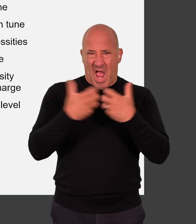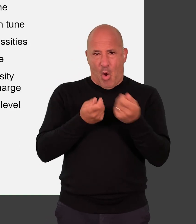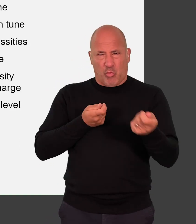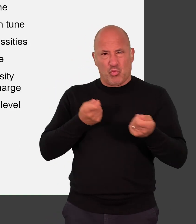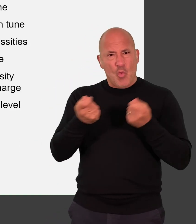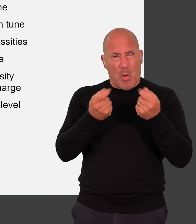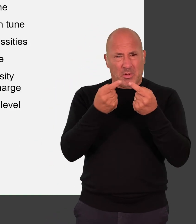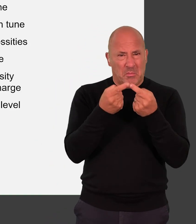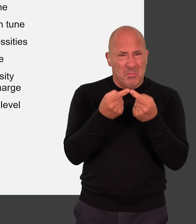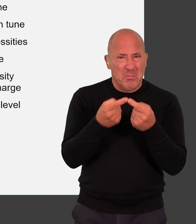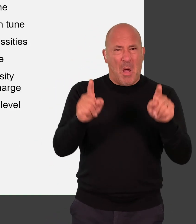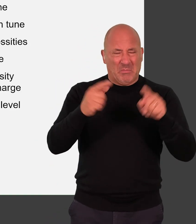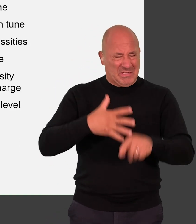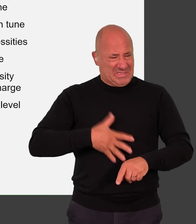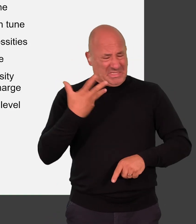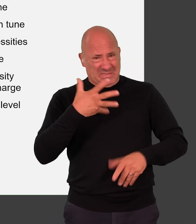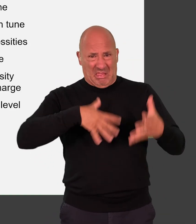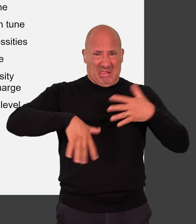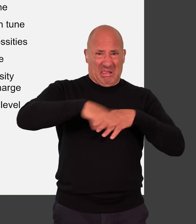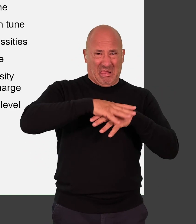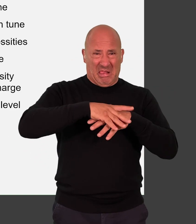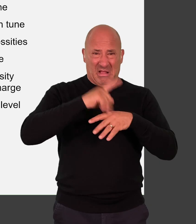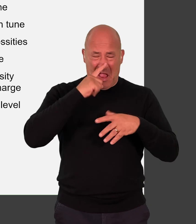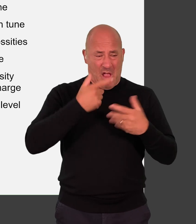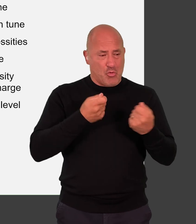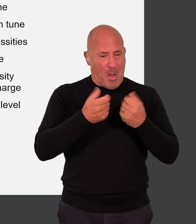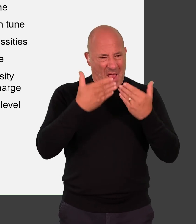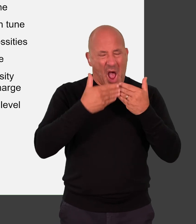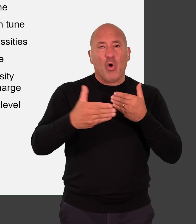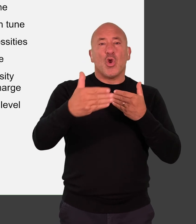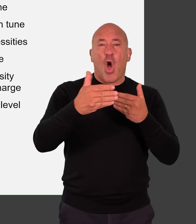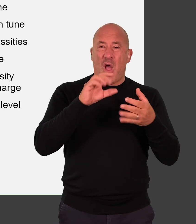can affect how long they can maintain such a situation.